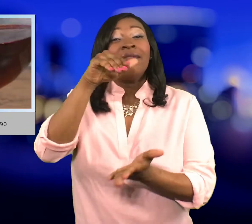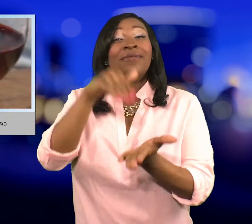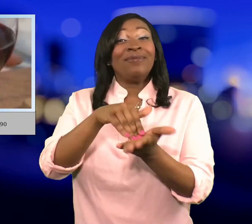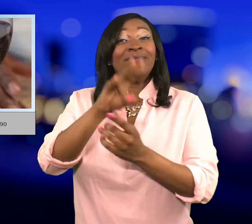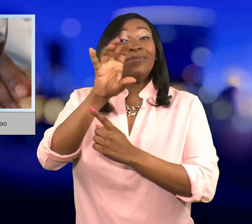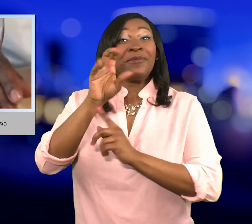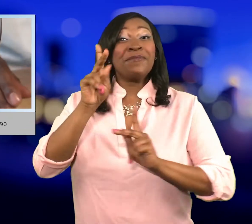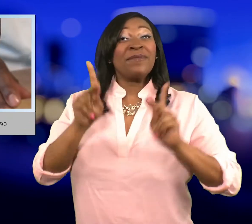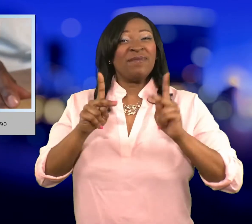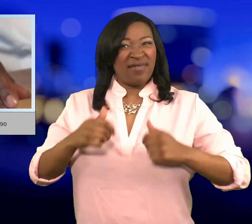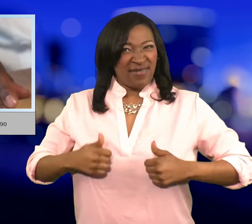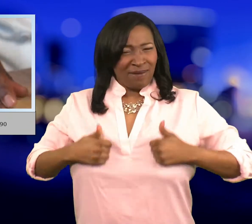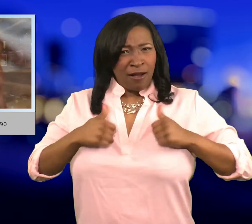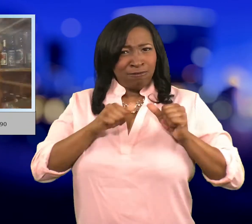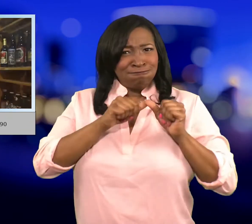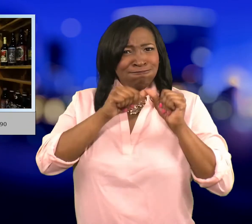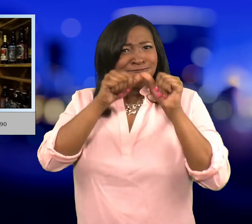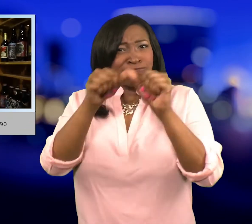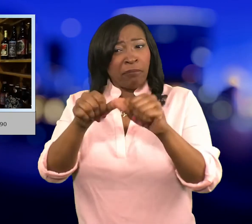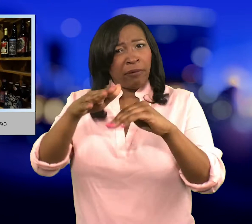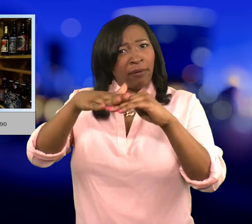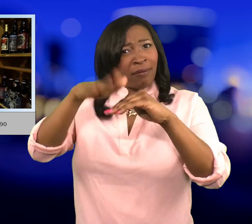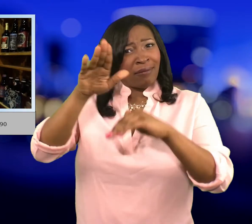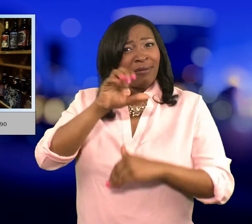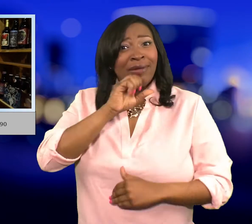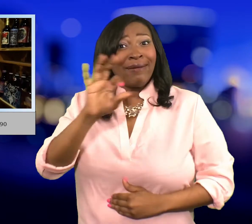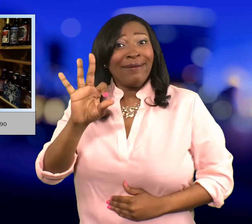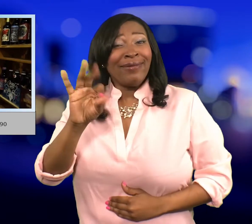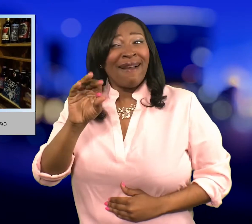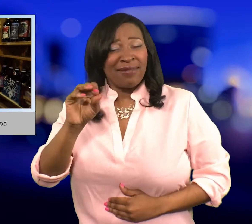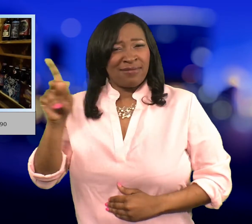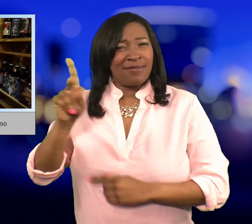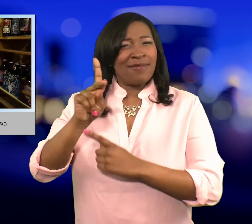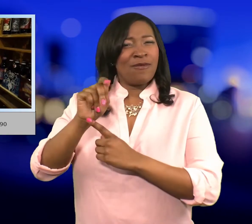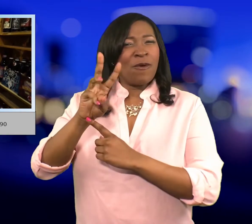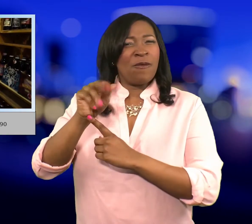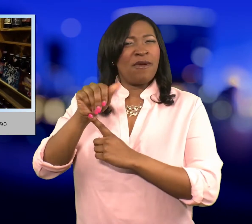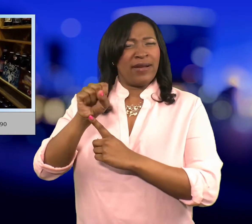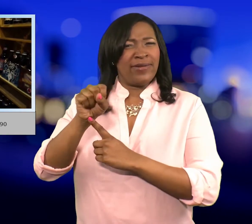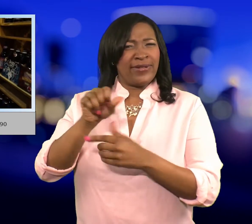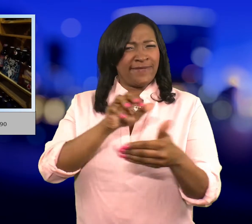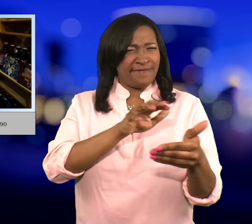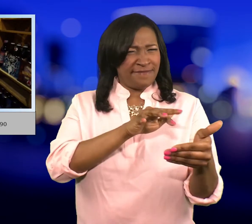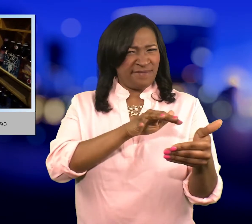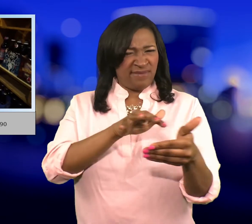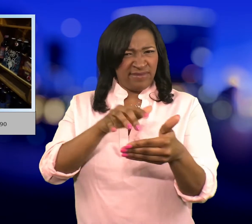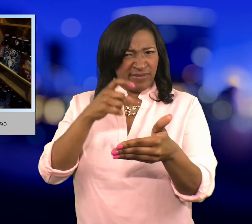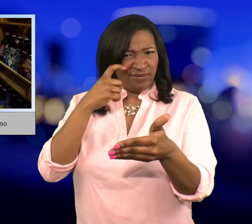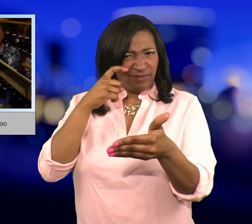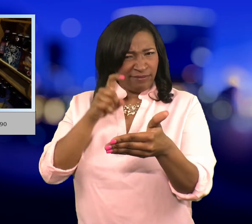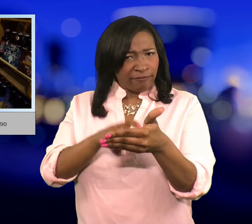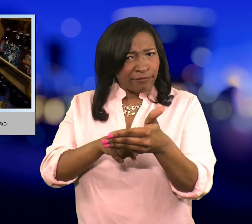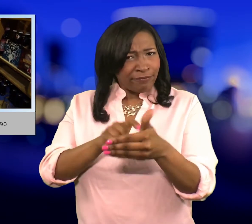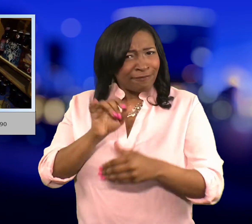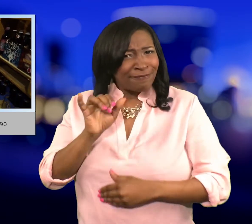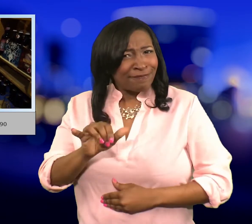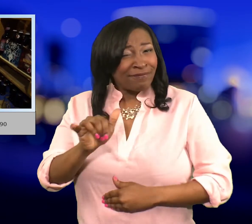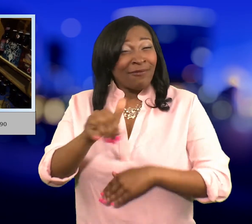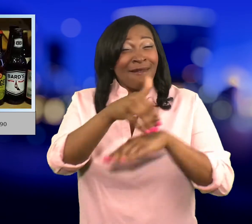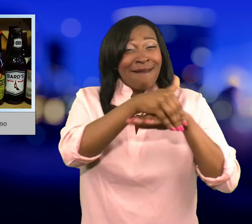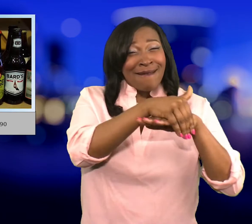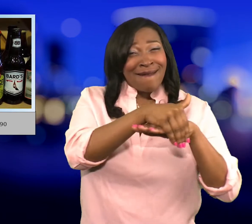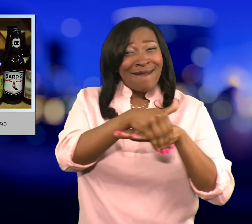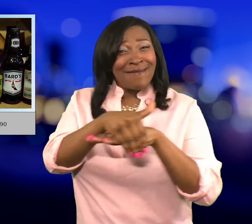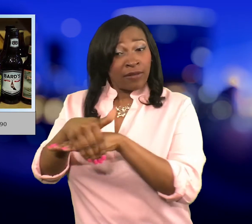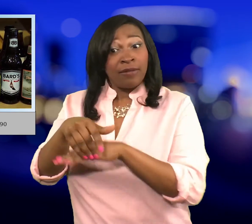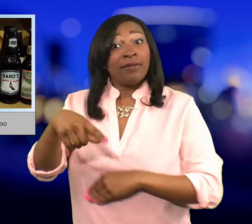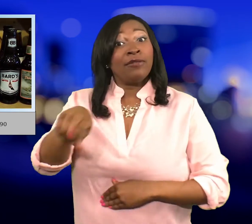Kawas studied 1,700 people who lived until at least 90 and found that the people who